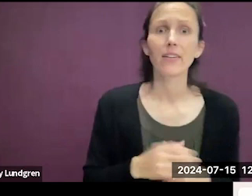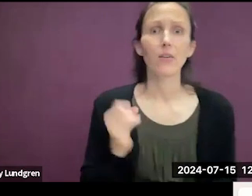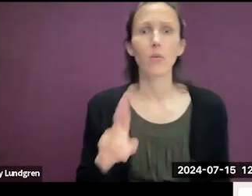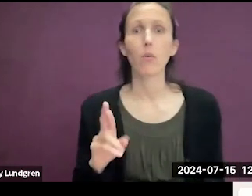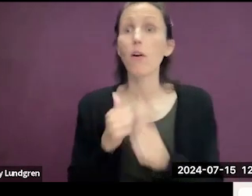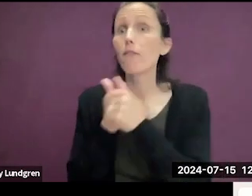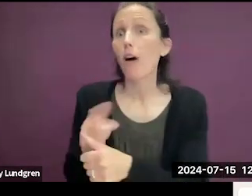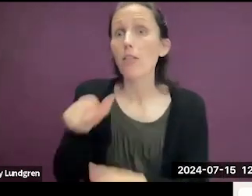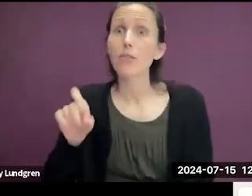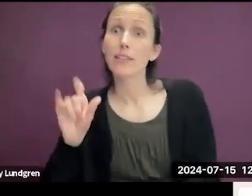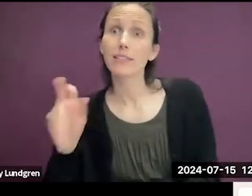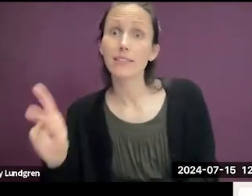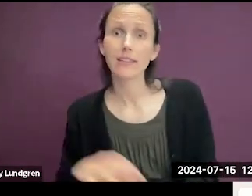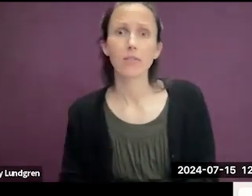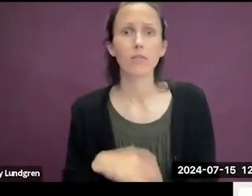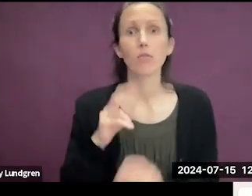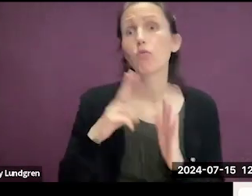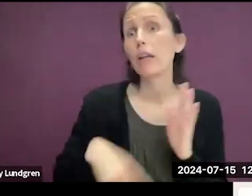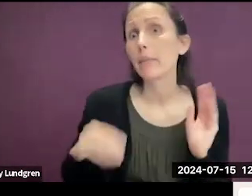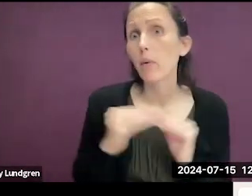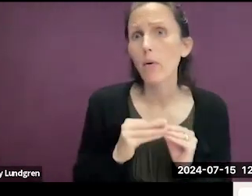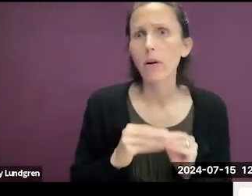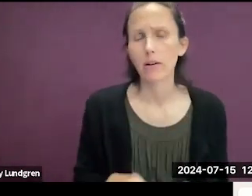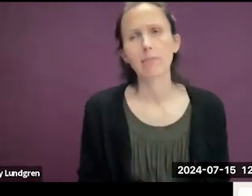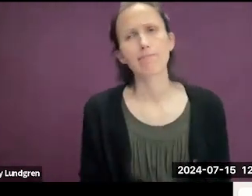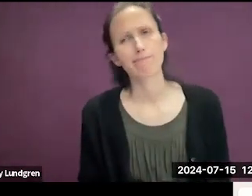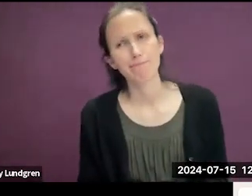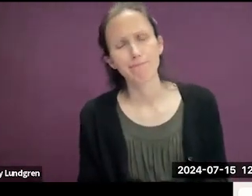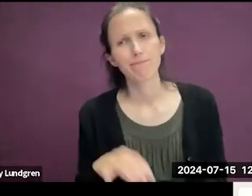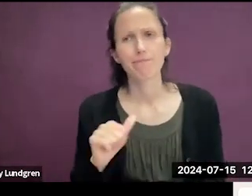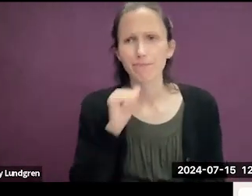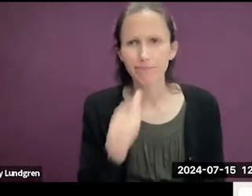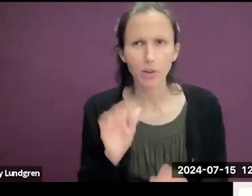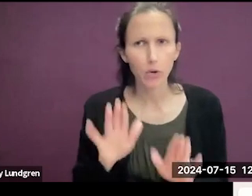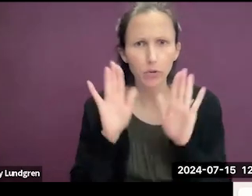All links should also have unique names so it's obvious they're going to different destinations.